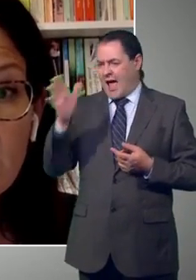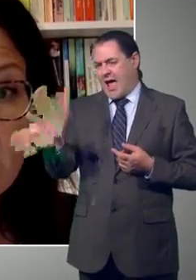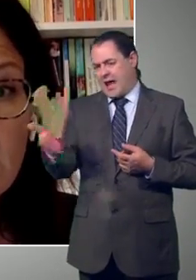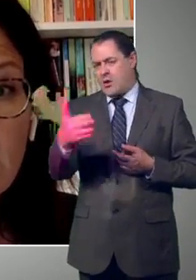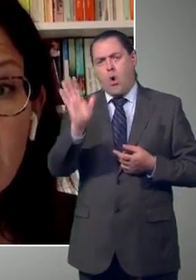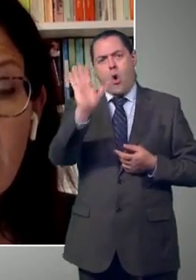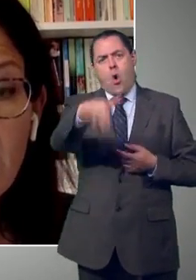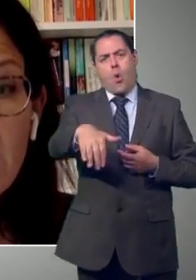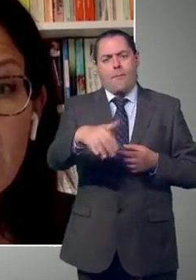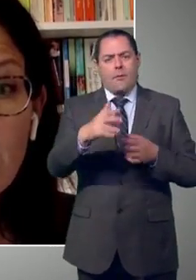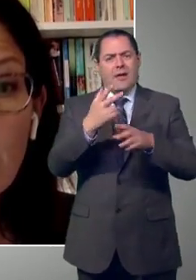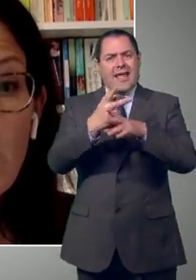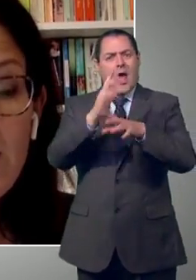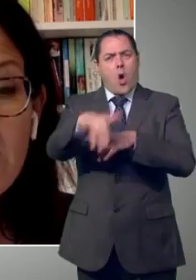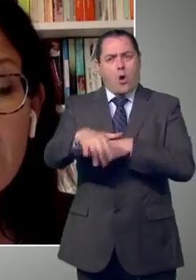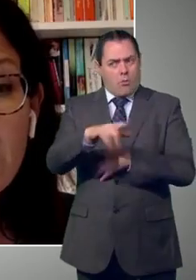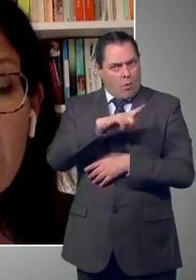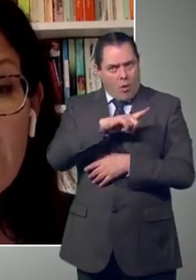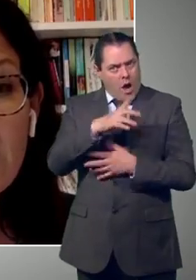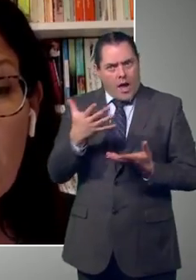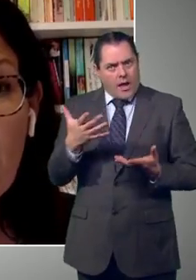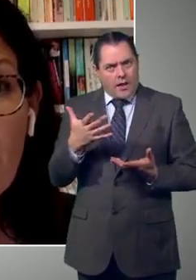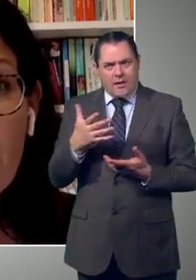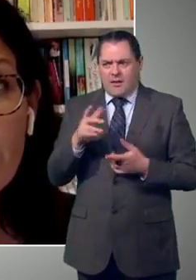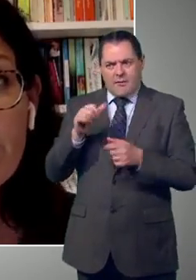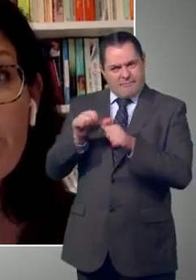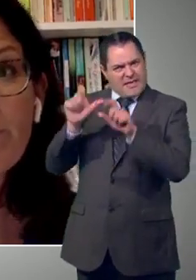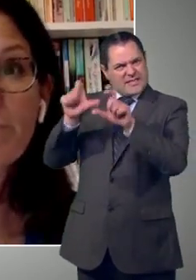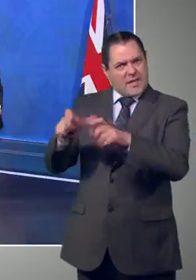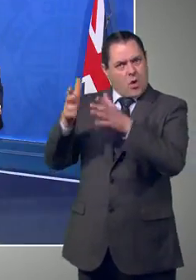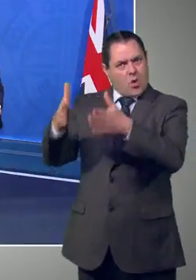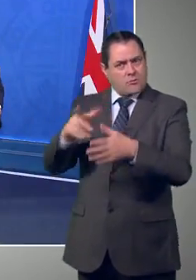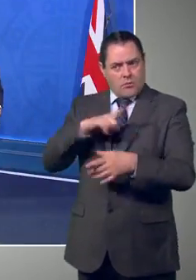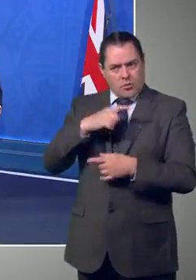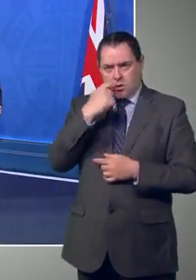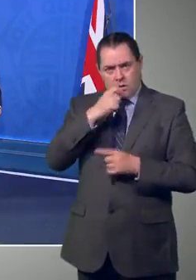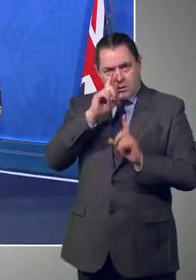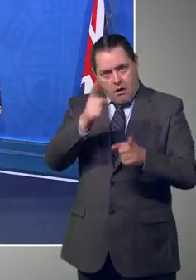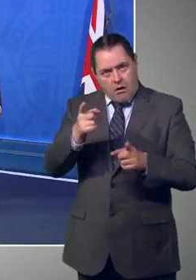give families the answers and finally give them the peace